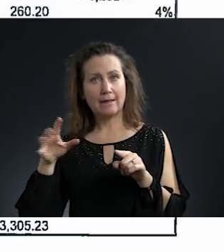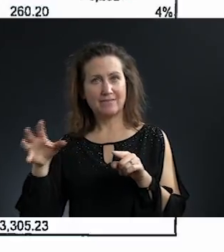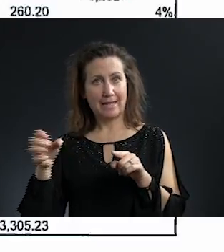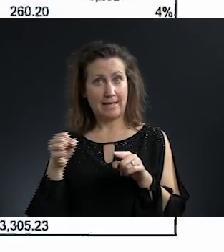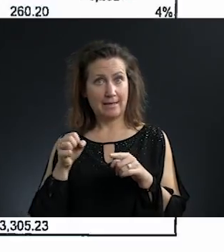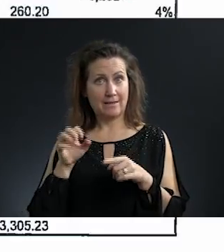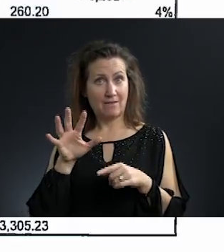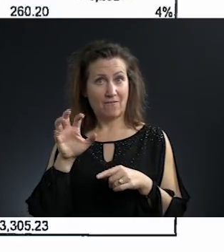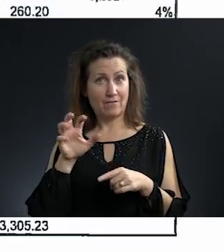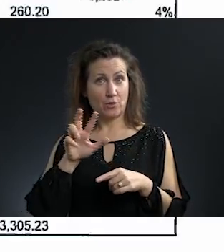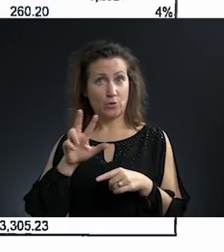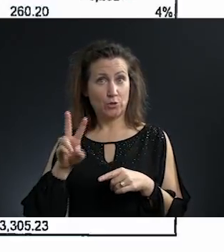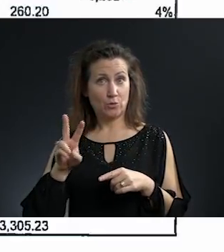$532,214 I crossed that out